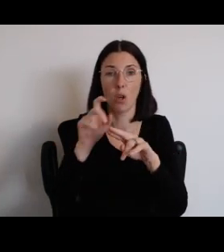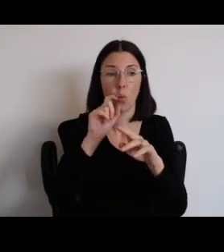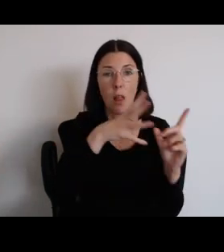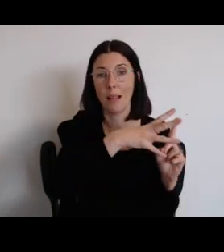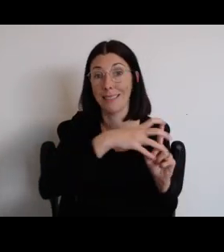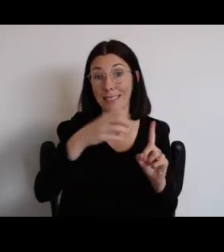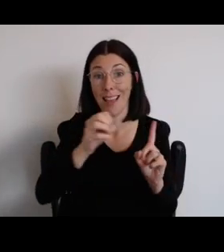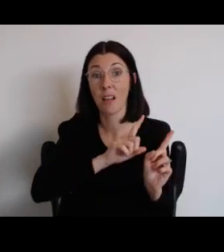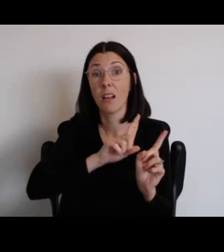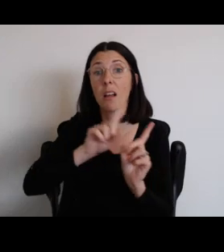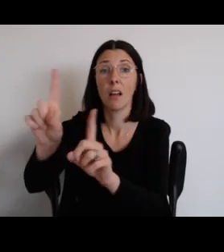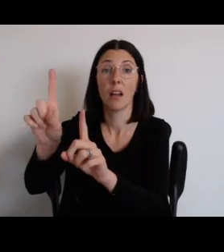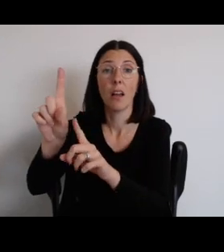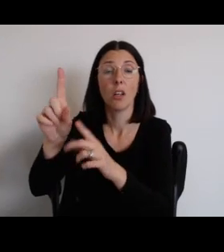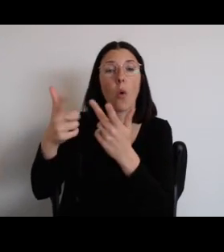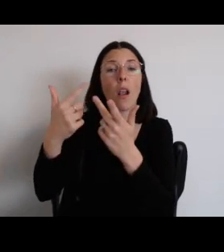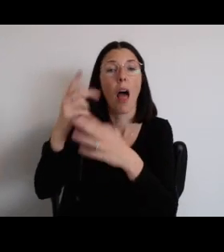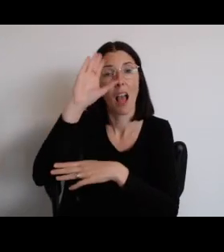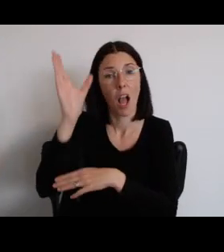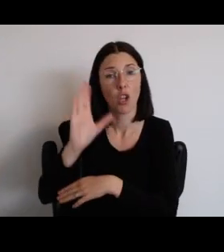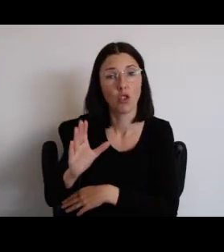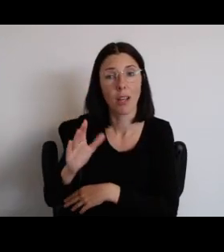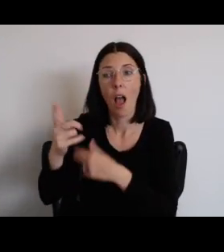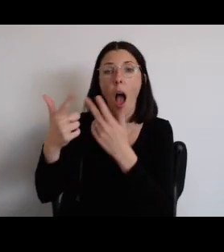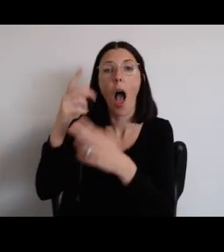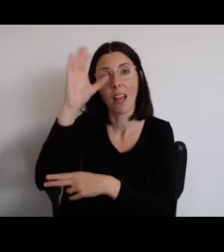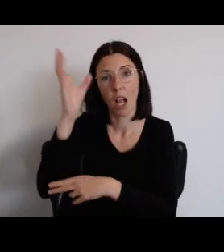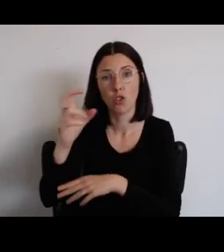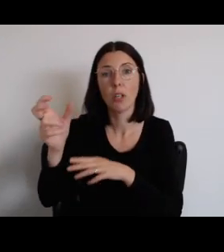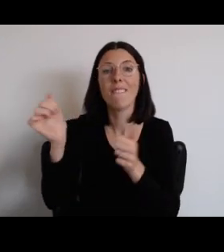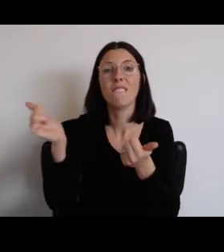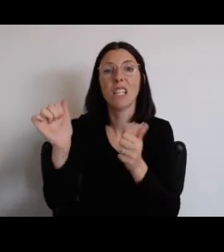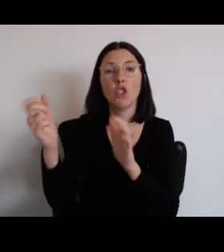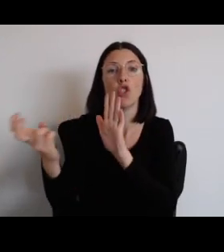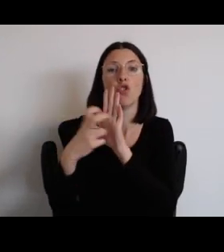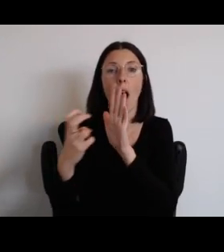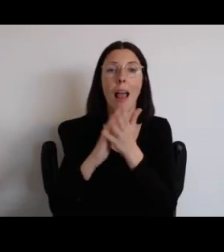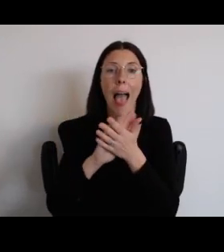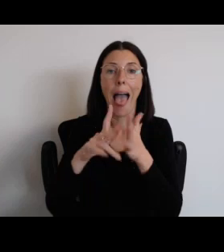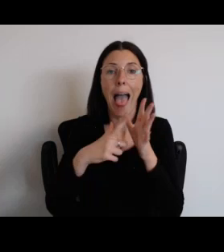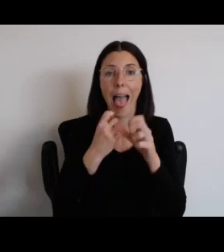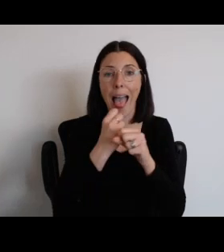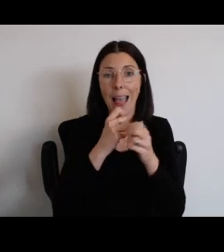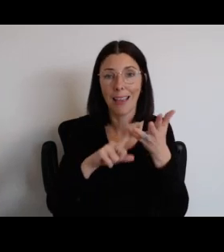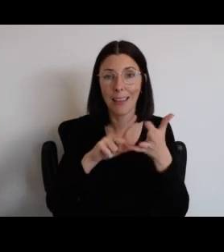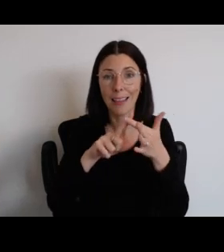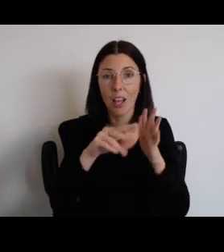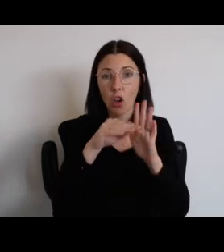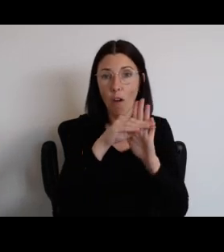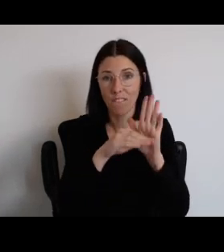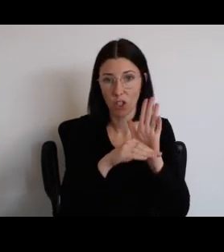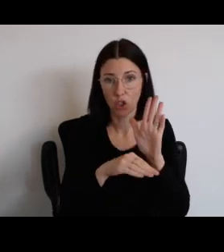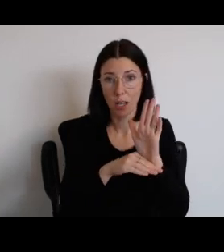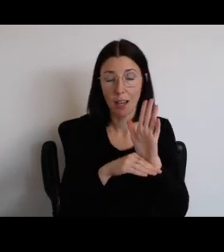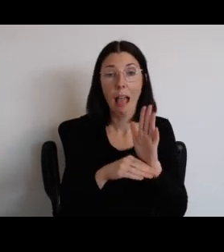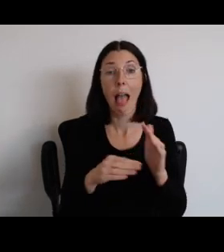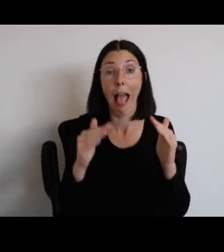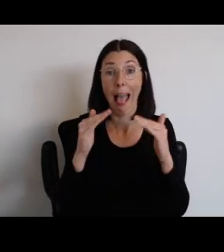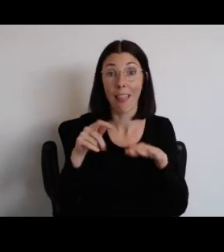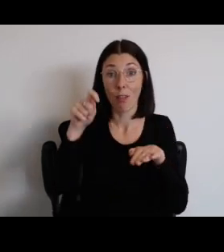the Hague convention and um the courts are seeking the return of that child back into Australia so